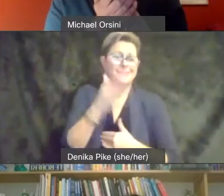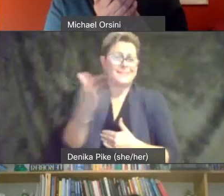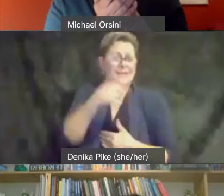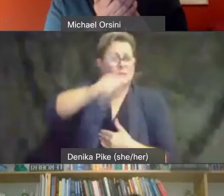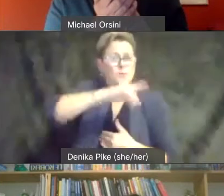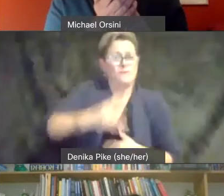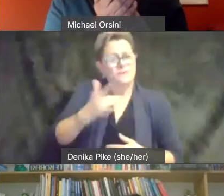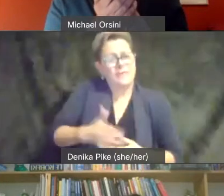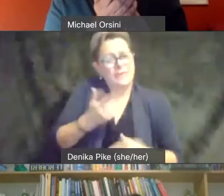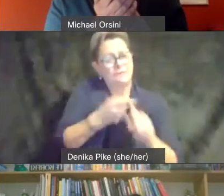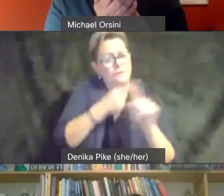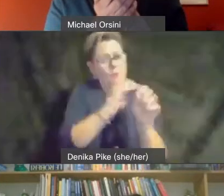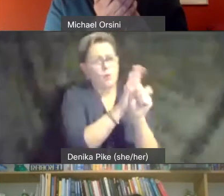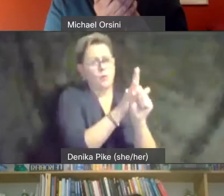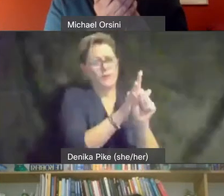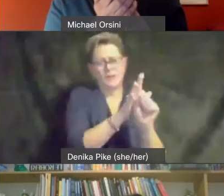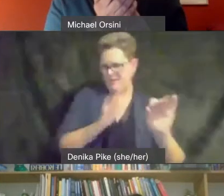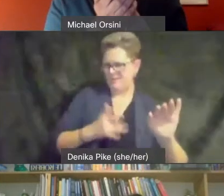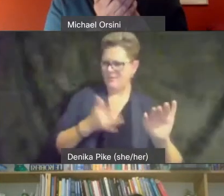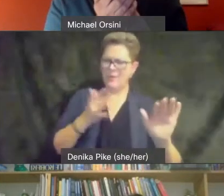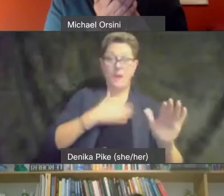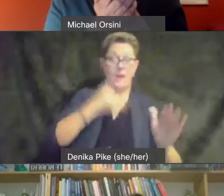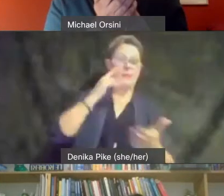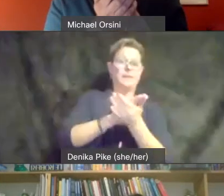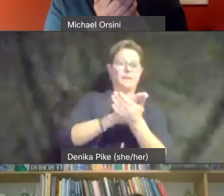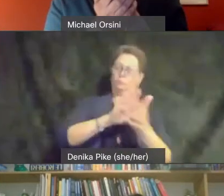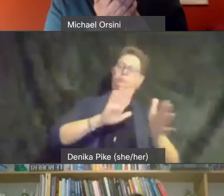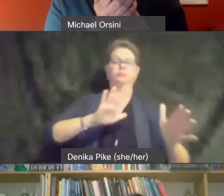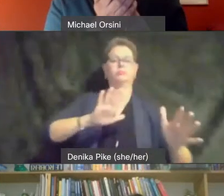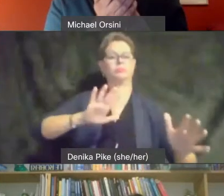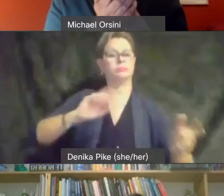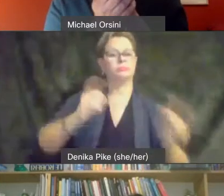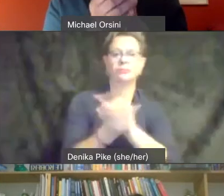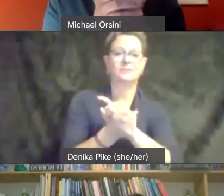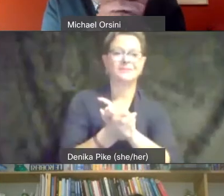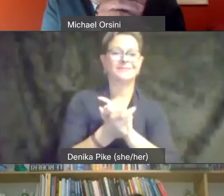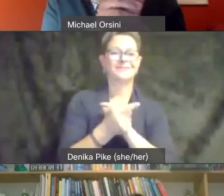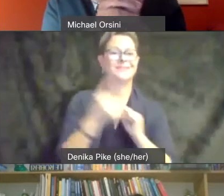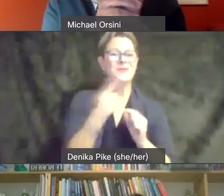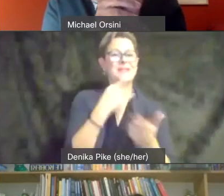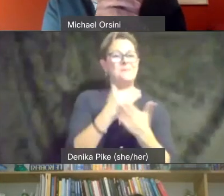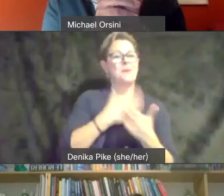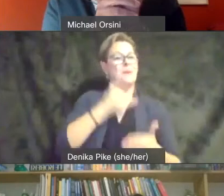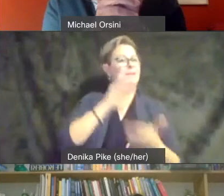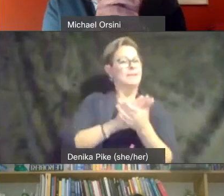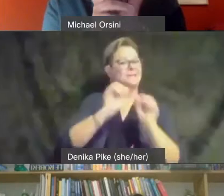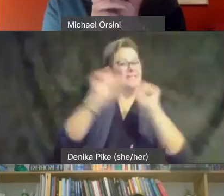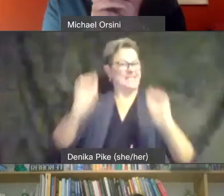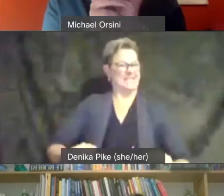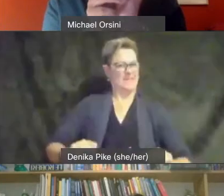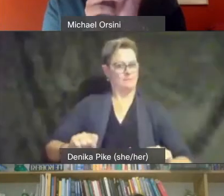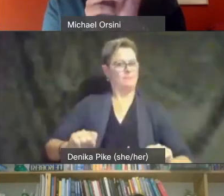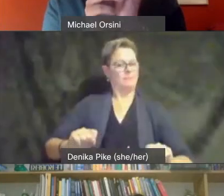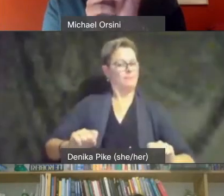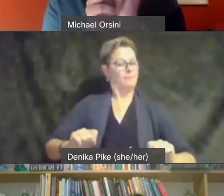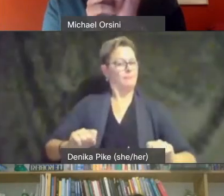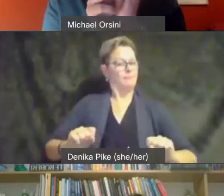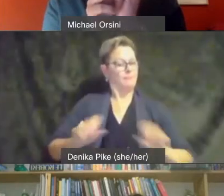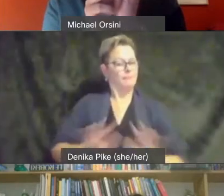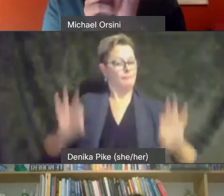It really affects how we believe about things and and I always like to talk about belief as a system, because all of these things have to work together. Right. Um, and then when 1 of your beliefs.